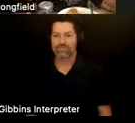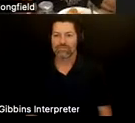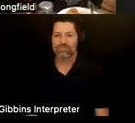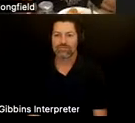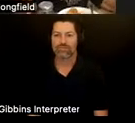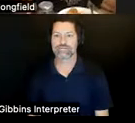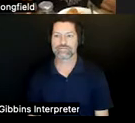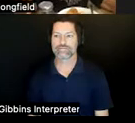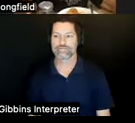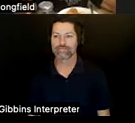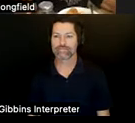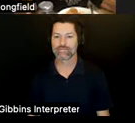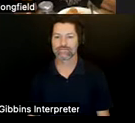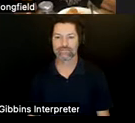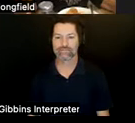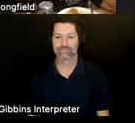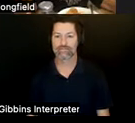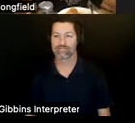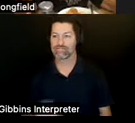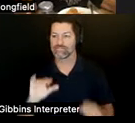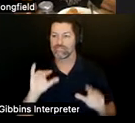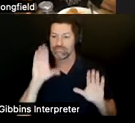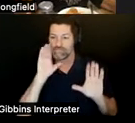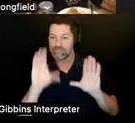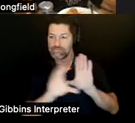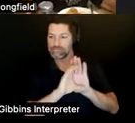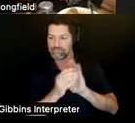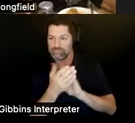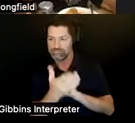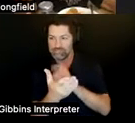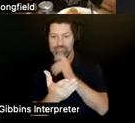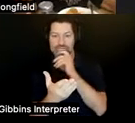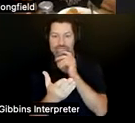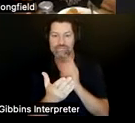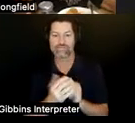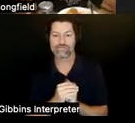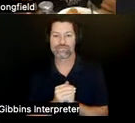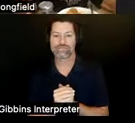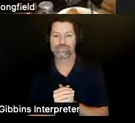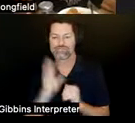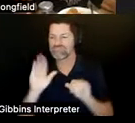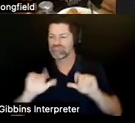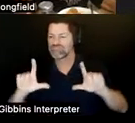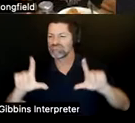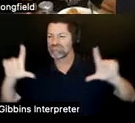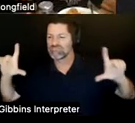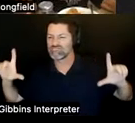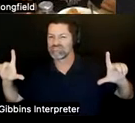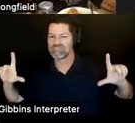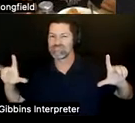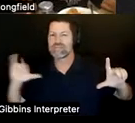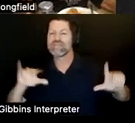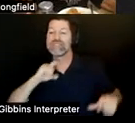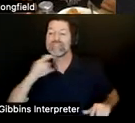picture, which I will make much larger. 19:15:49 This is the mental state, and this